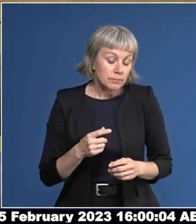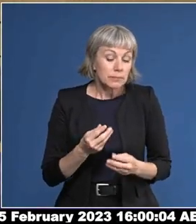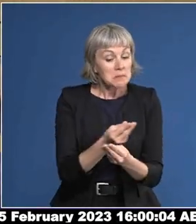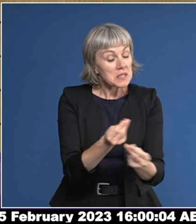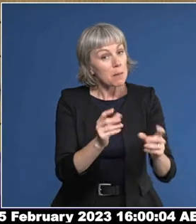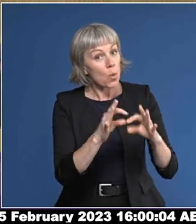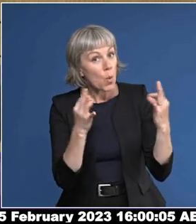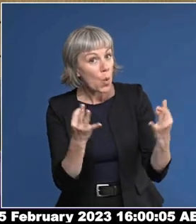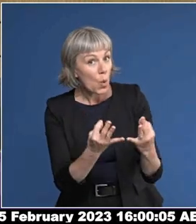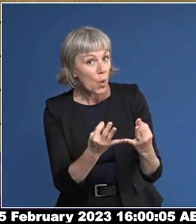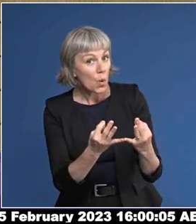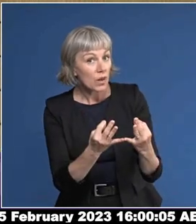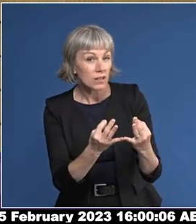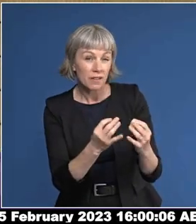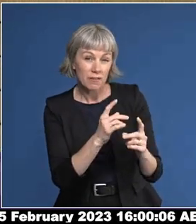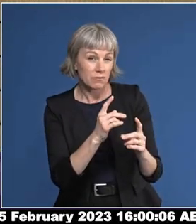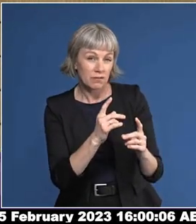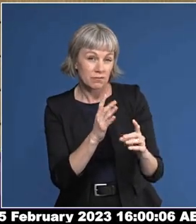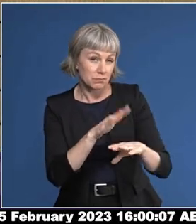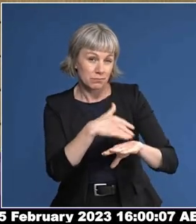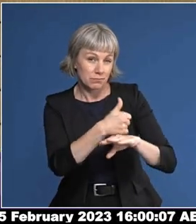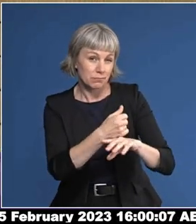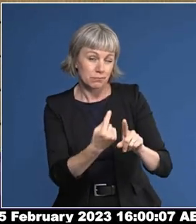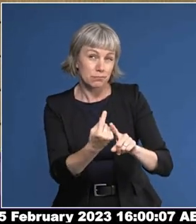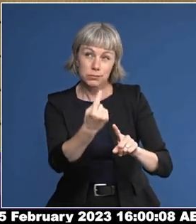not-for-profits who have always been in the sector, and their registration is part of